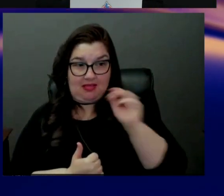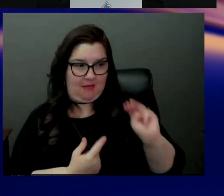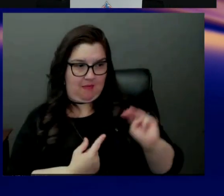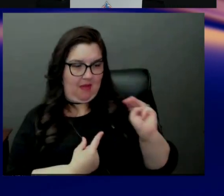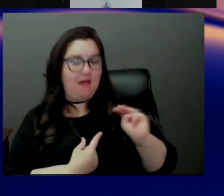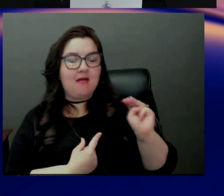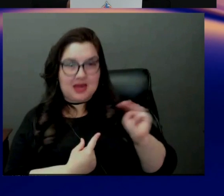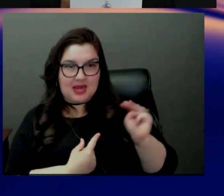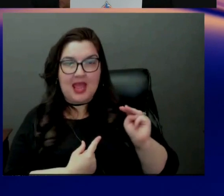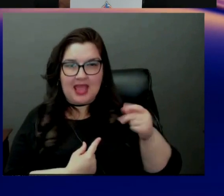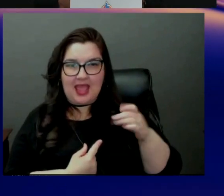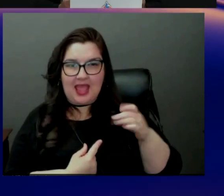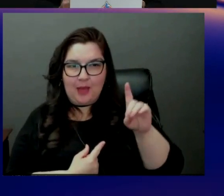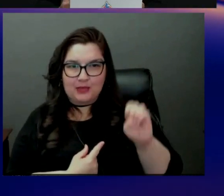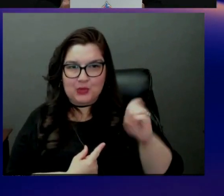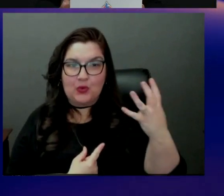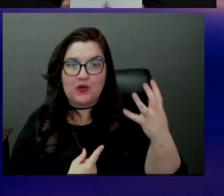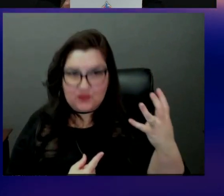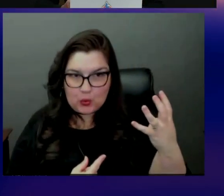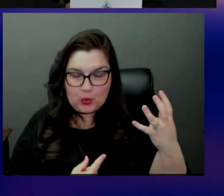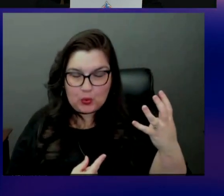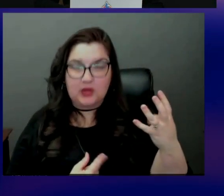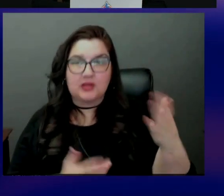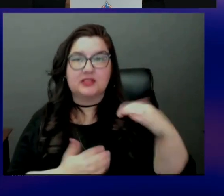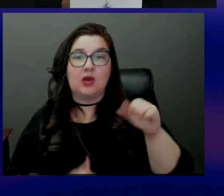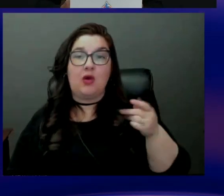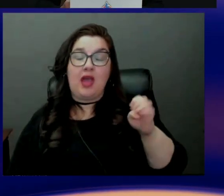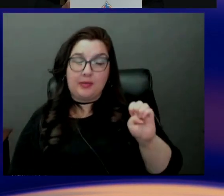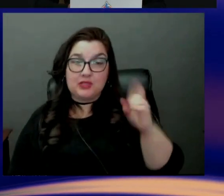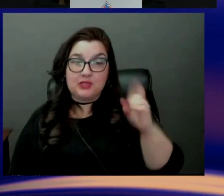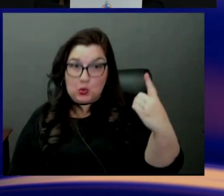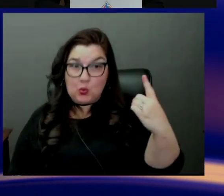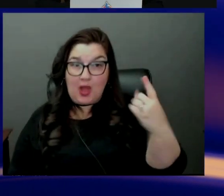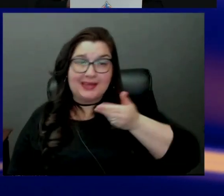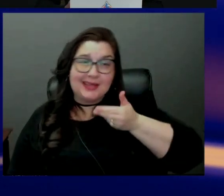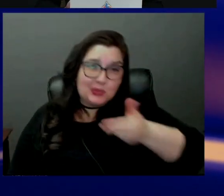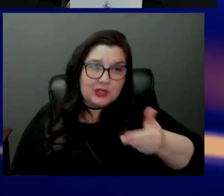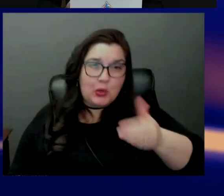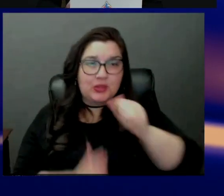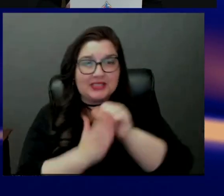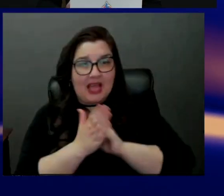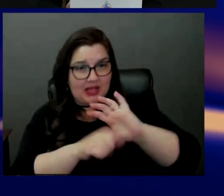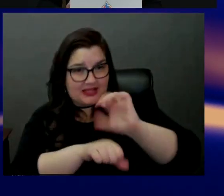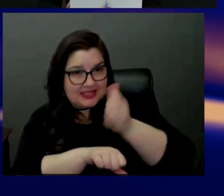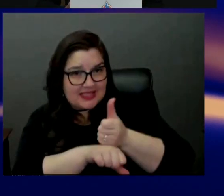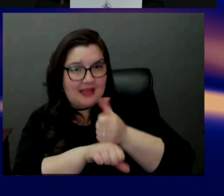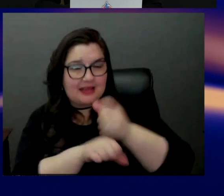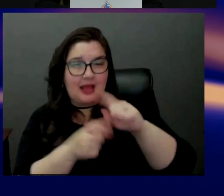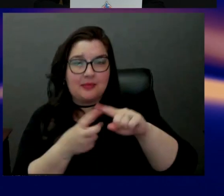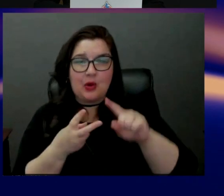we talk about an introduction to getting your account set up, securing your account with the right resources,